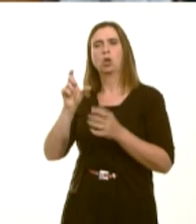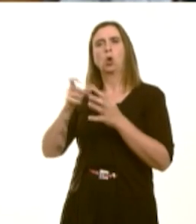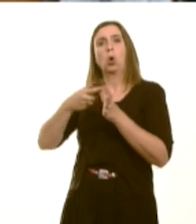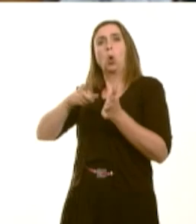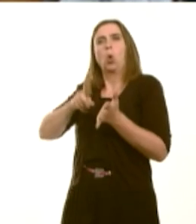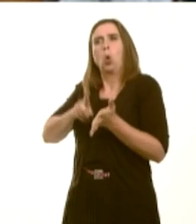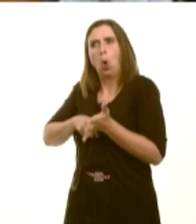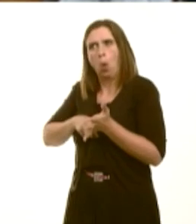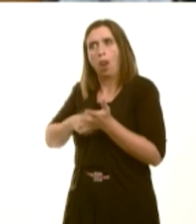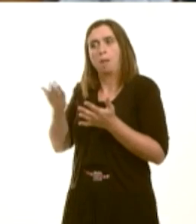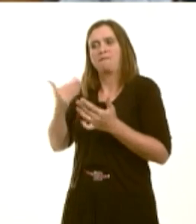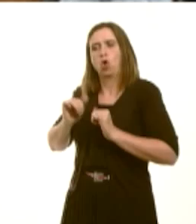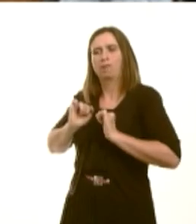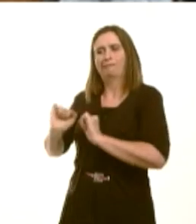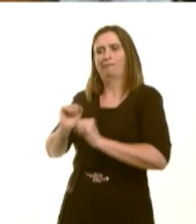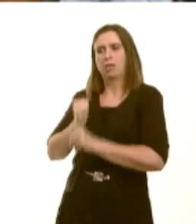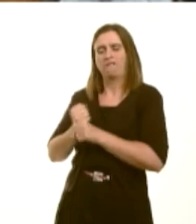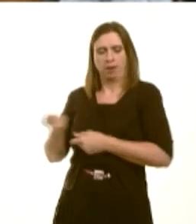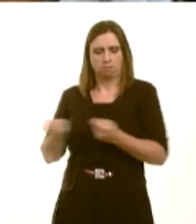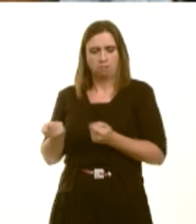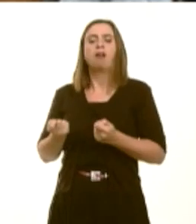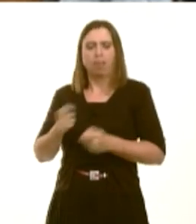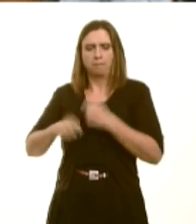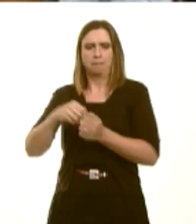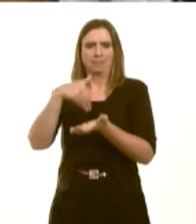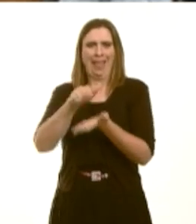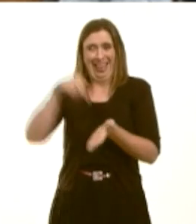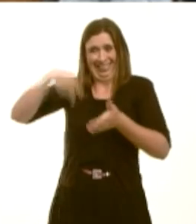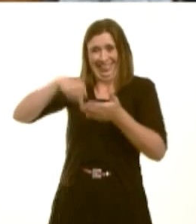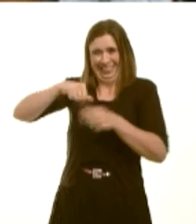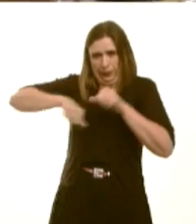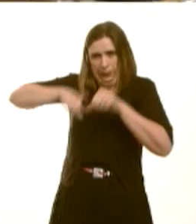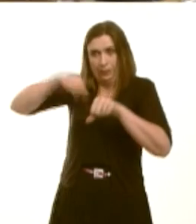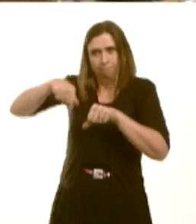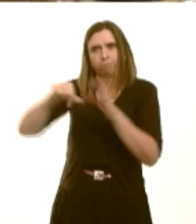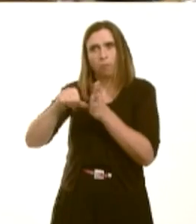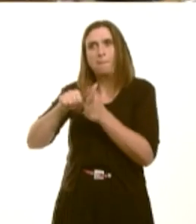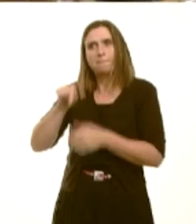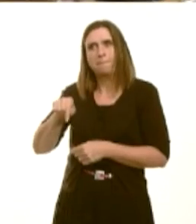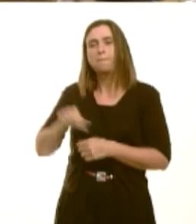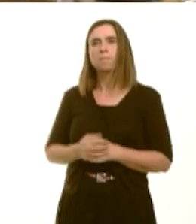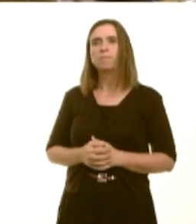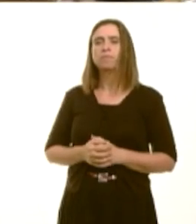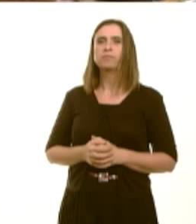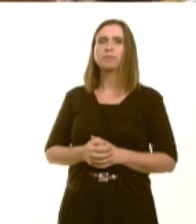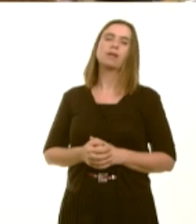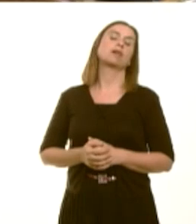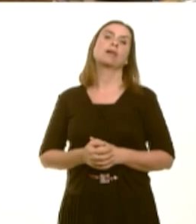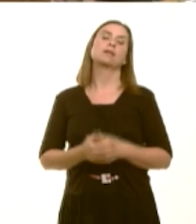and so there is a moral responsibility on the UK Government to make good on what was done then. Gwenda Thomas: First Minister, Iím encouraged